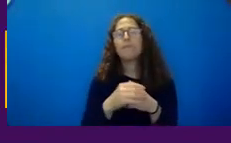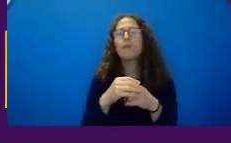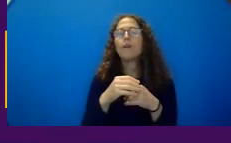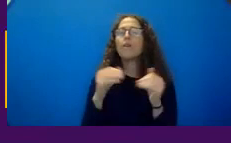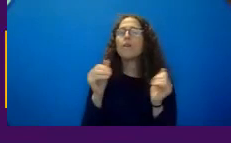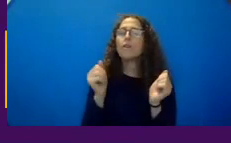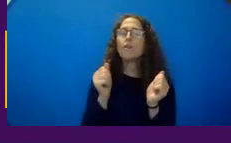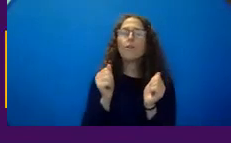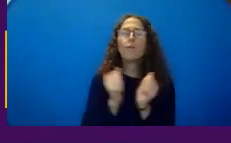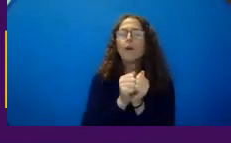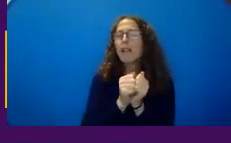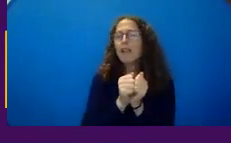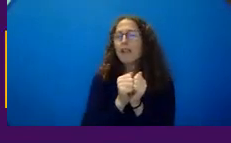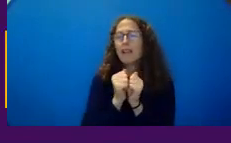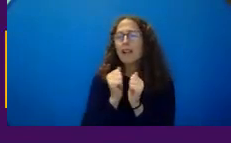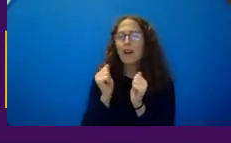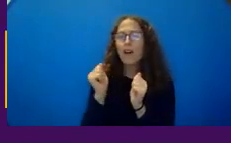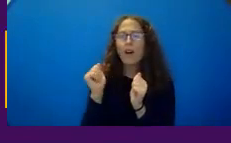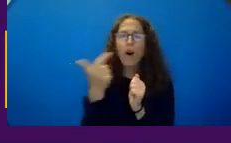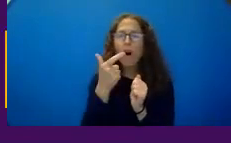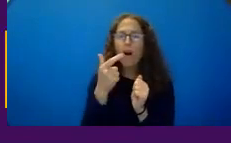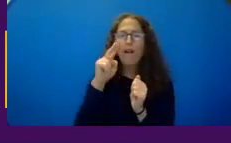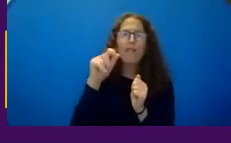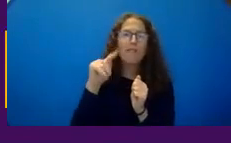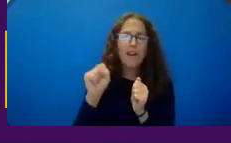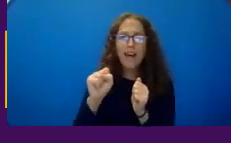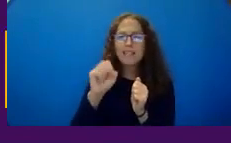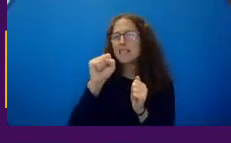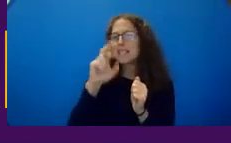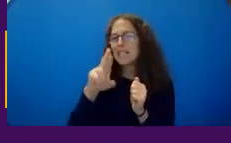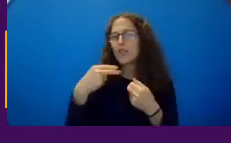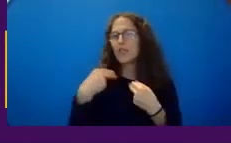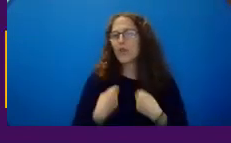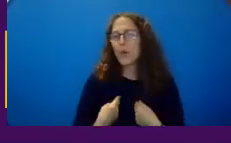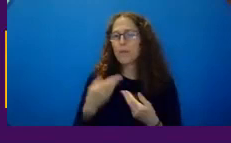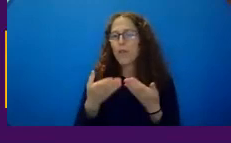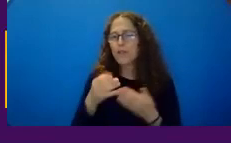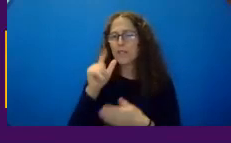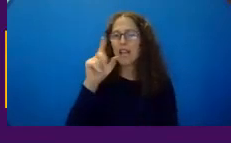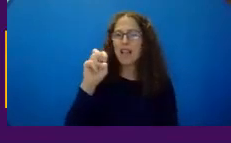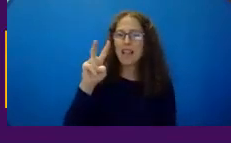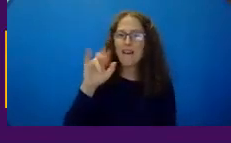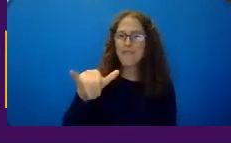IN 2021, JANUARY 2021 AND RUN THROUGH THE END OF 2023. NEXT SLIDE